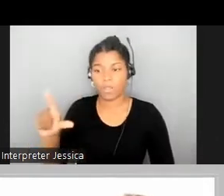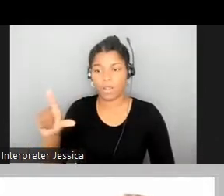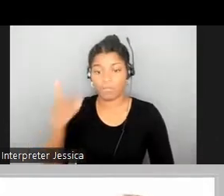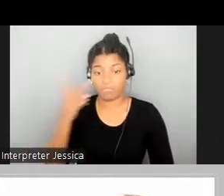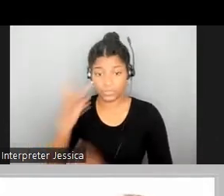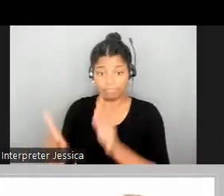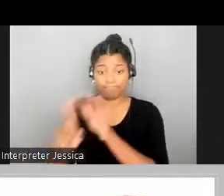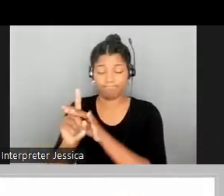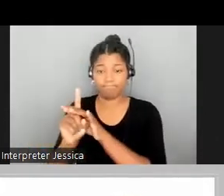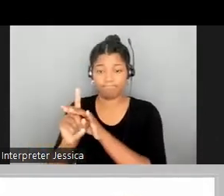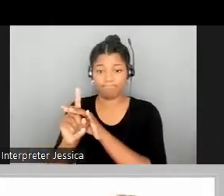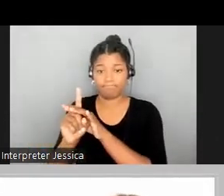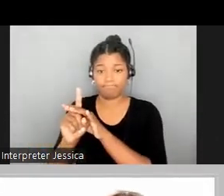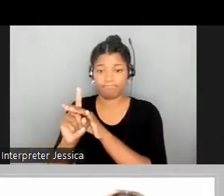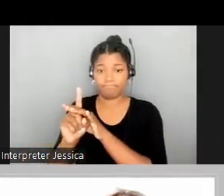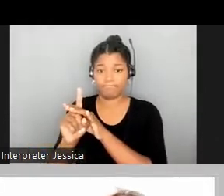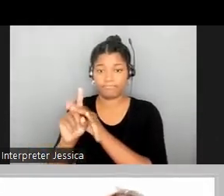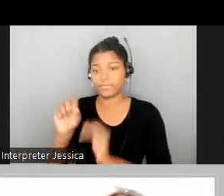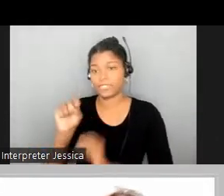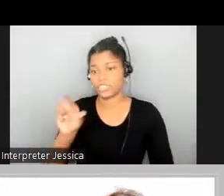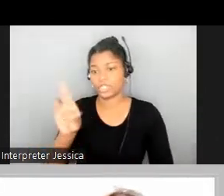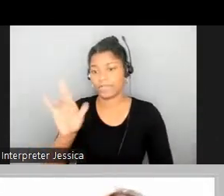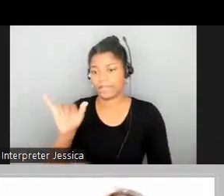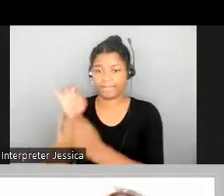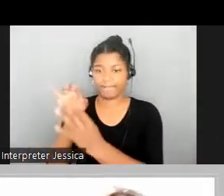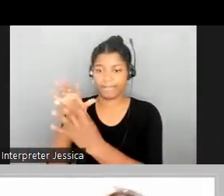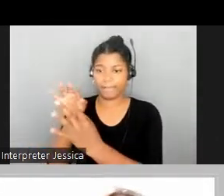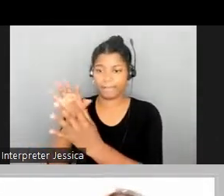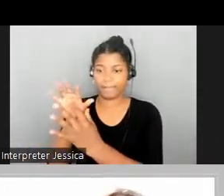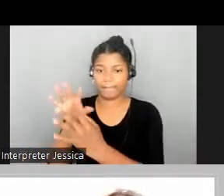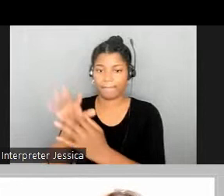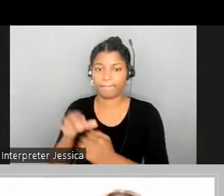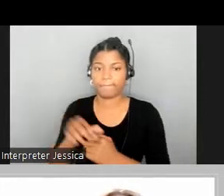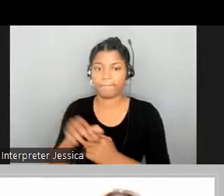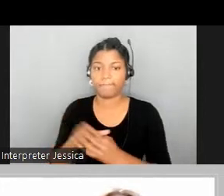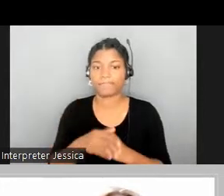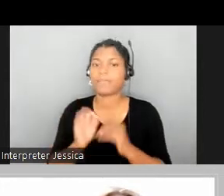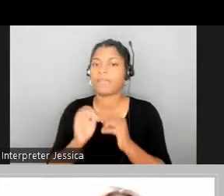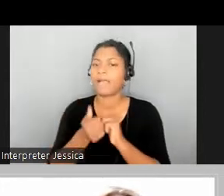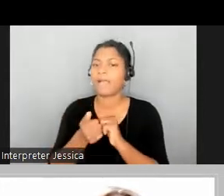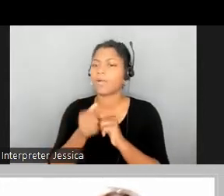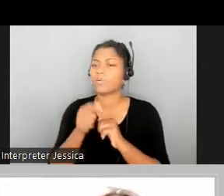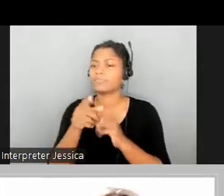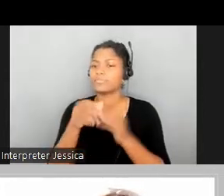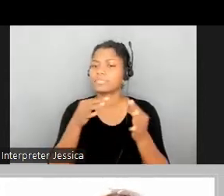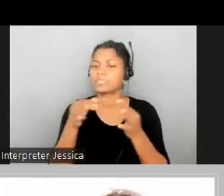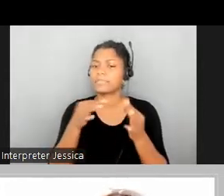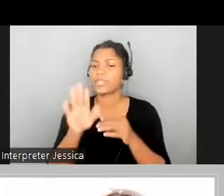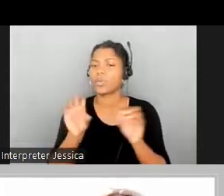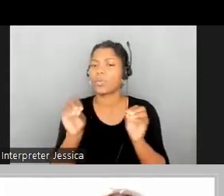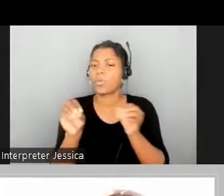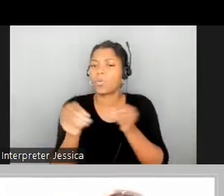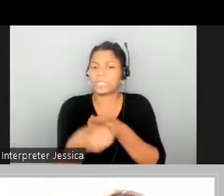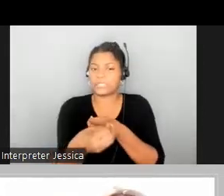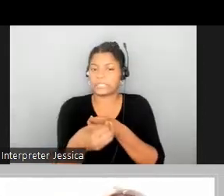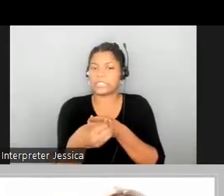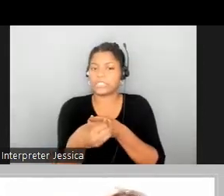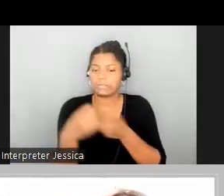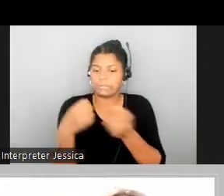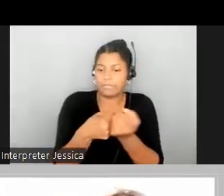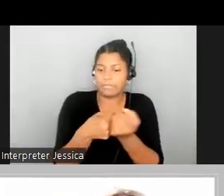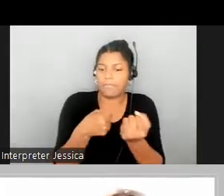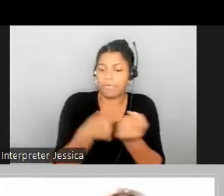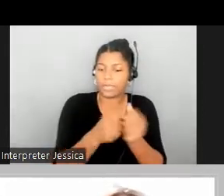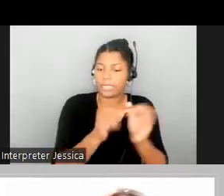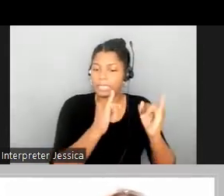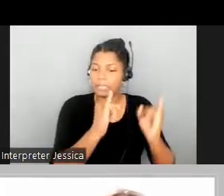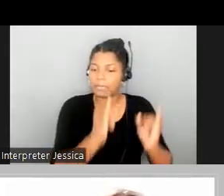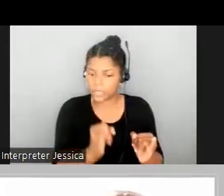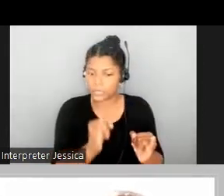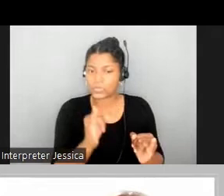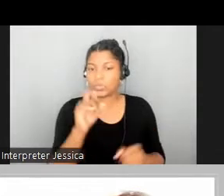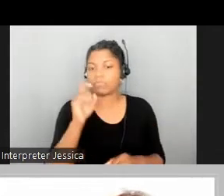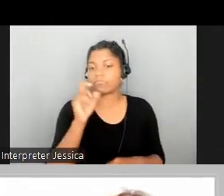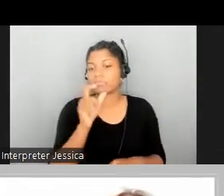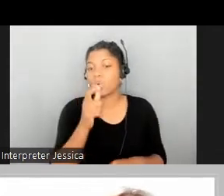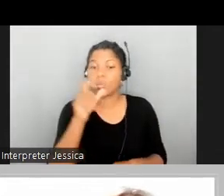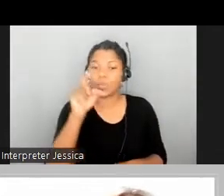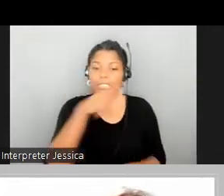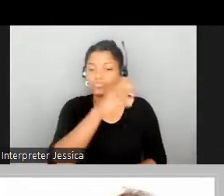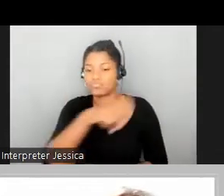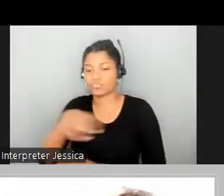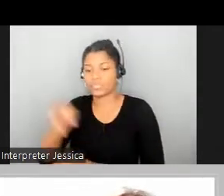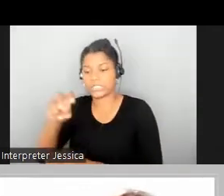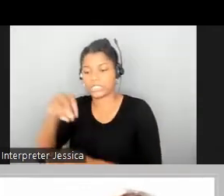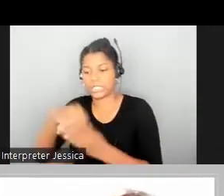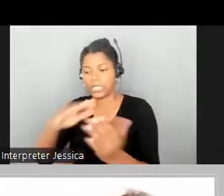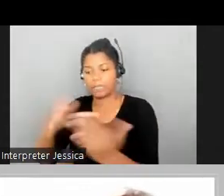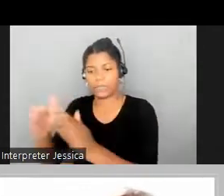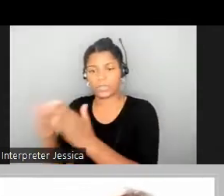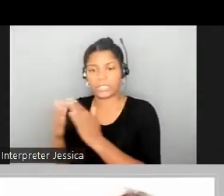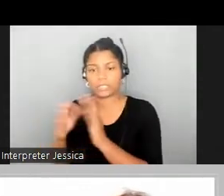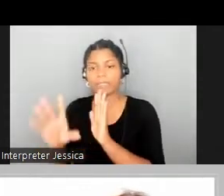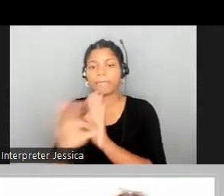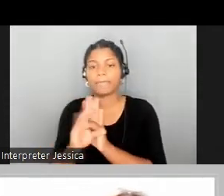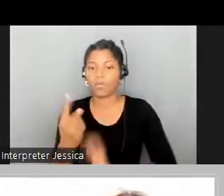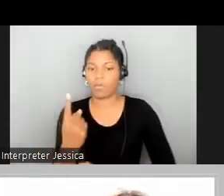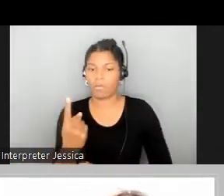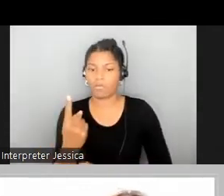(Reads) “Please choose one of the options.